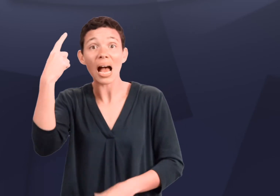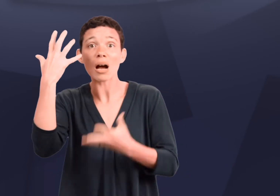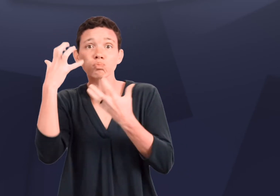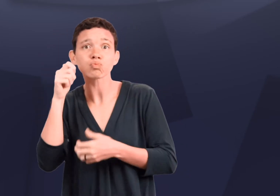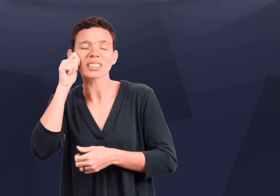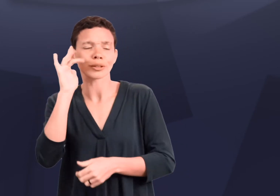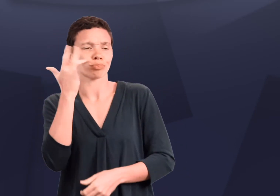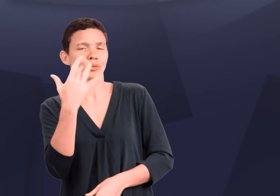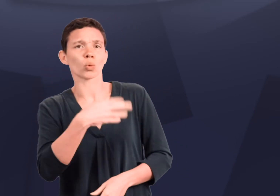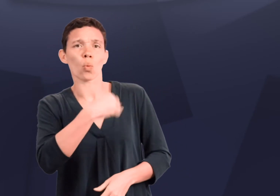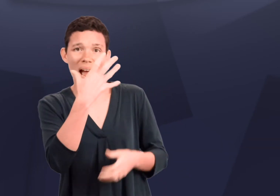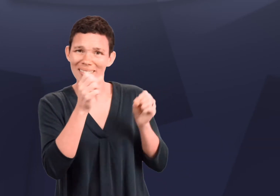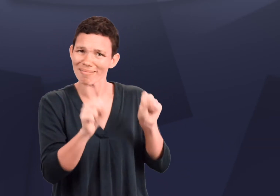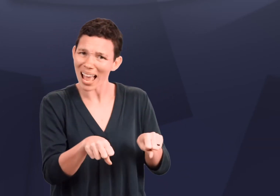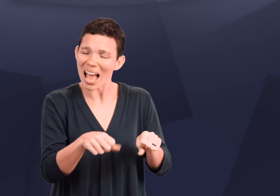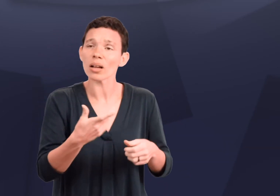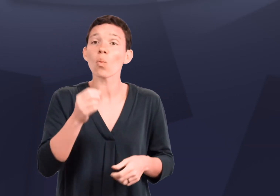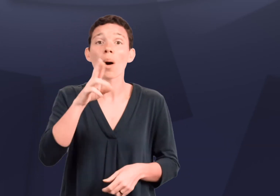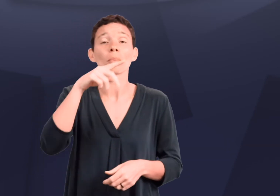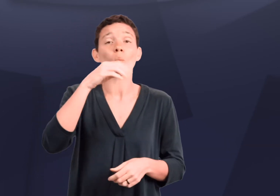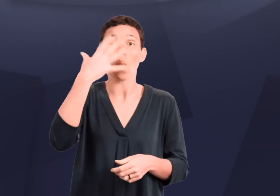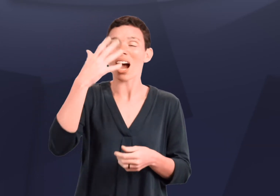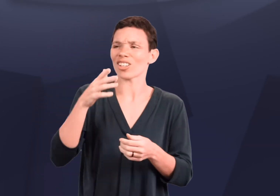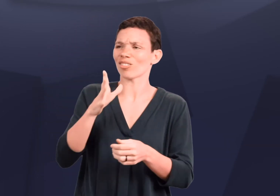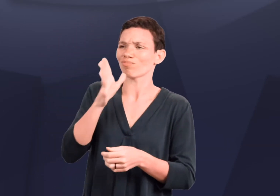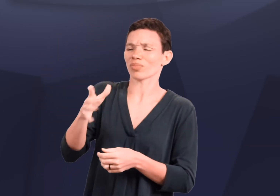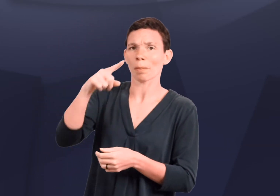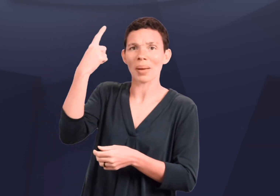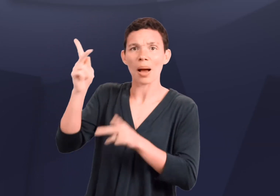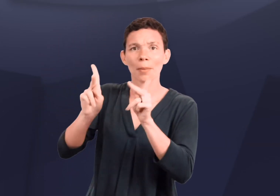It can mean black men don't like white people or vice versa.